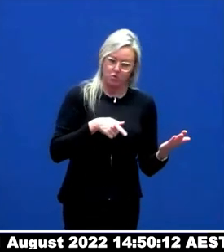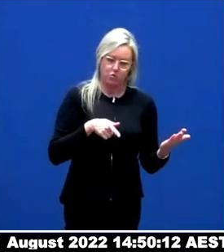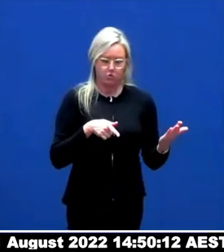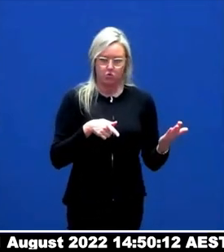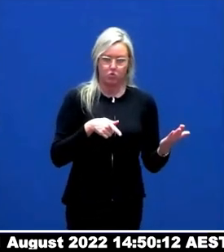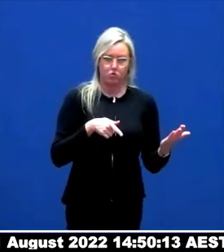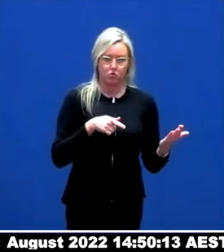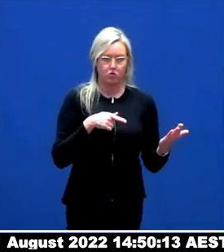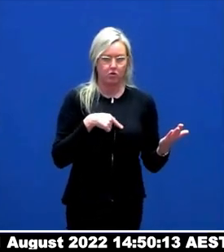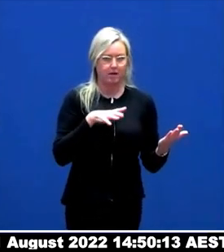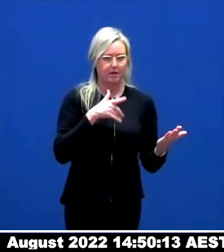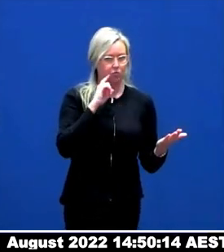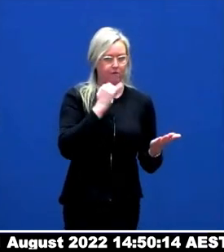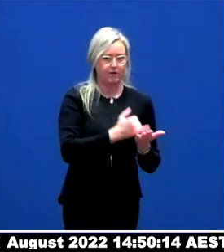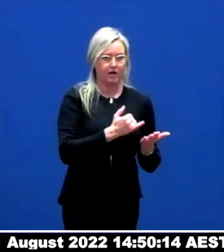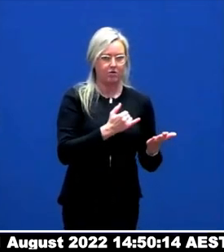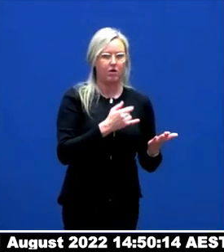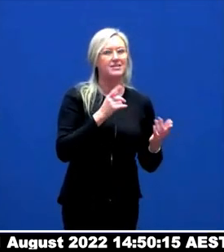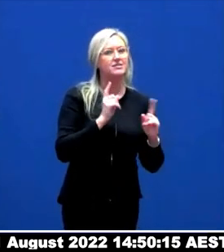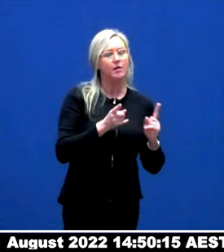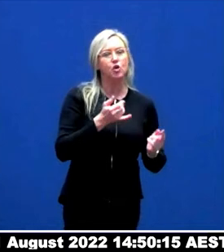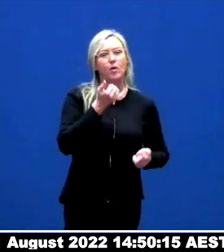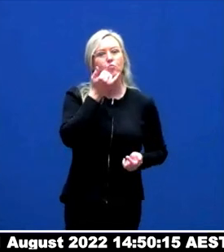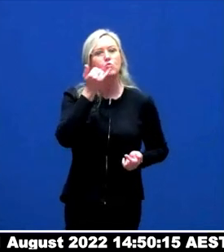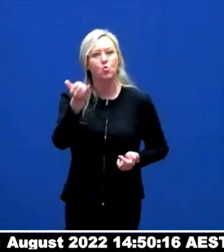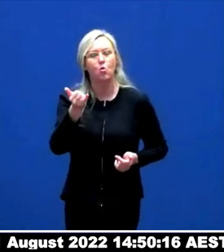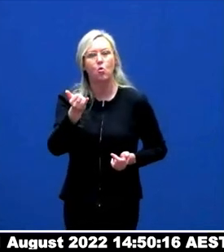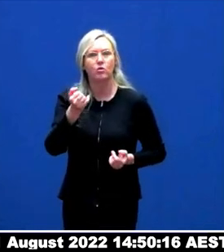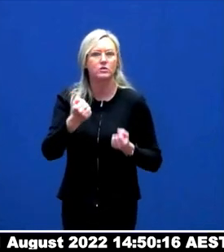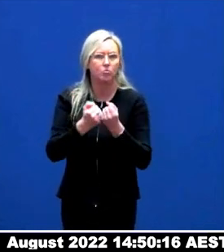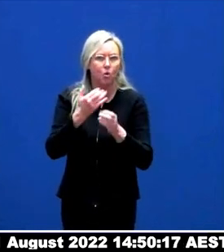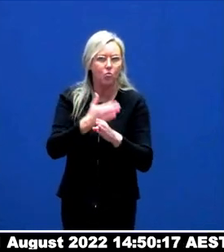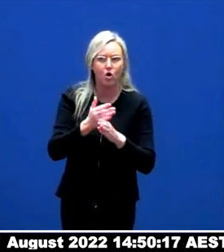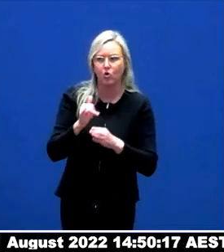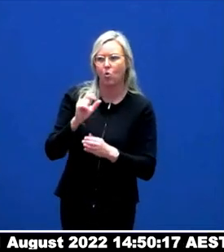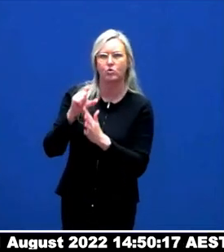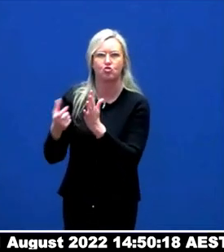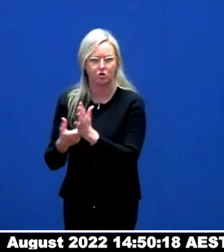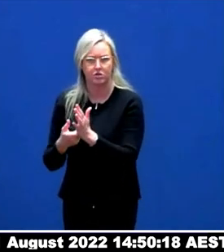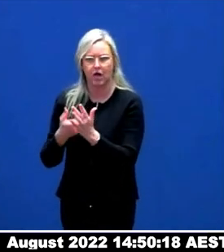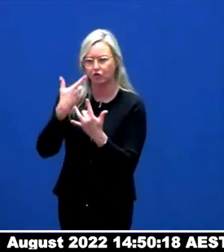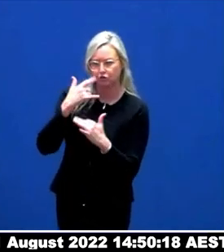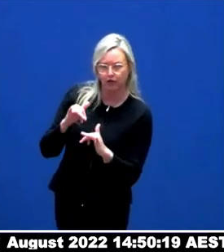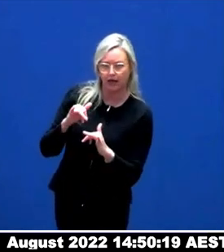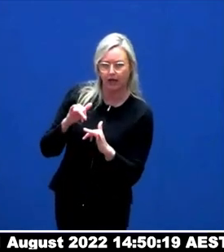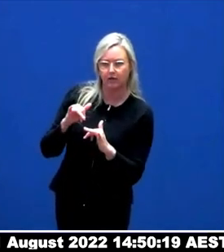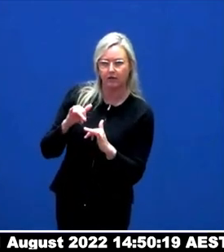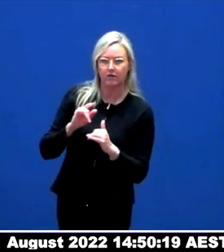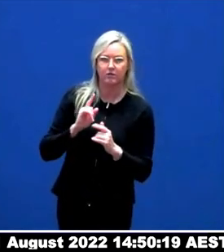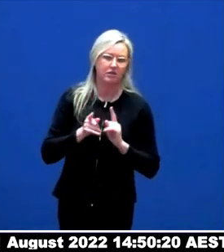They may not make a call but generally they would. I have made those calls myself, previously.